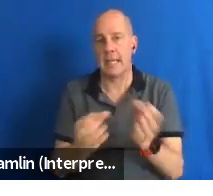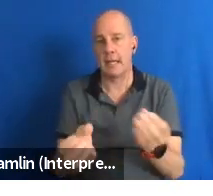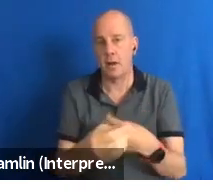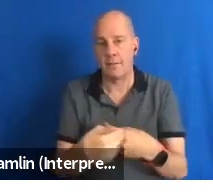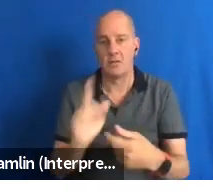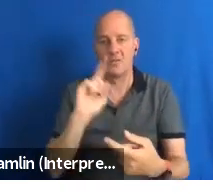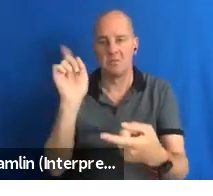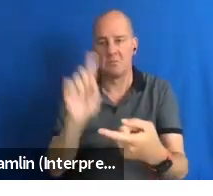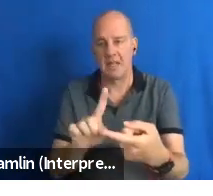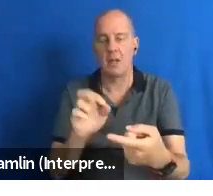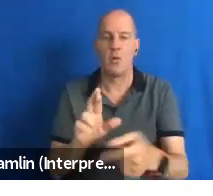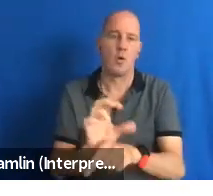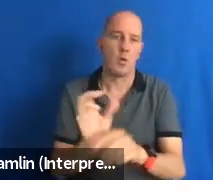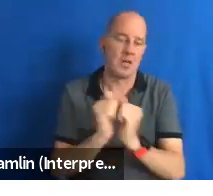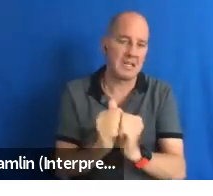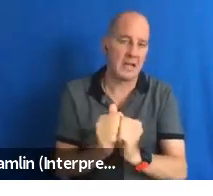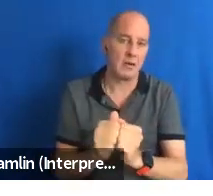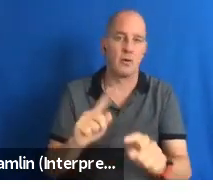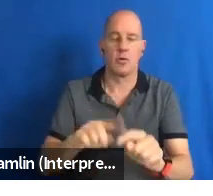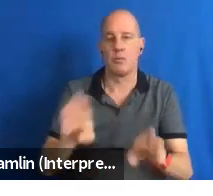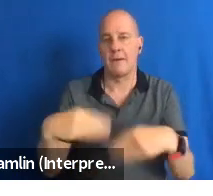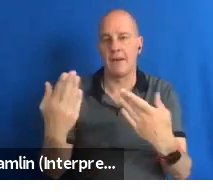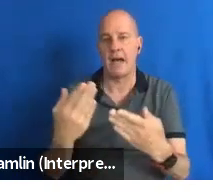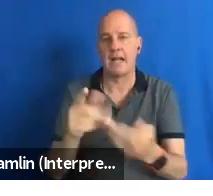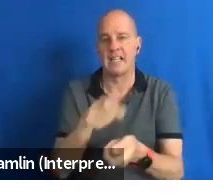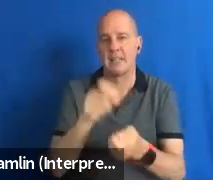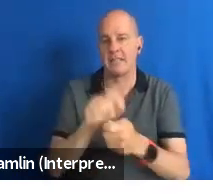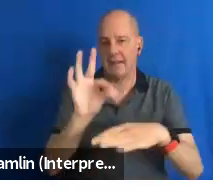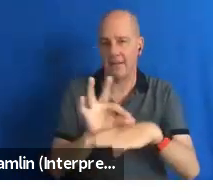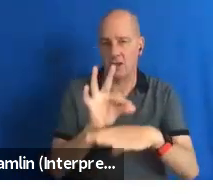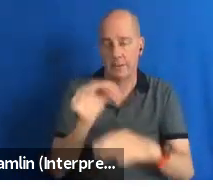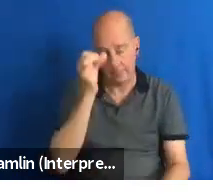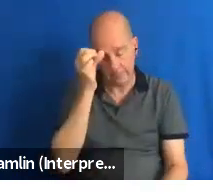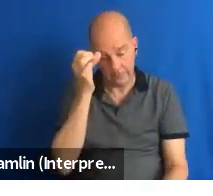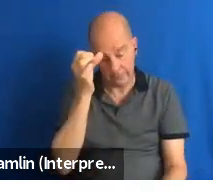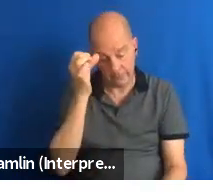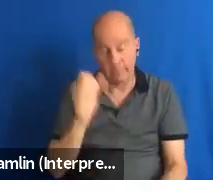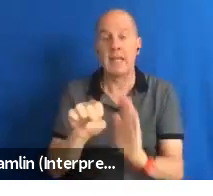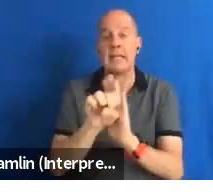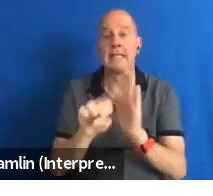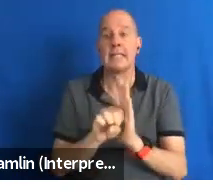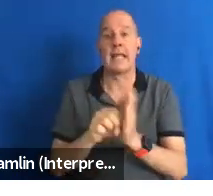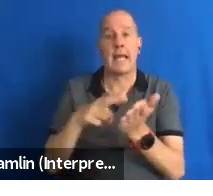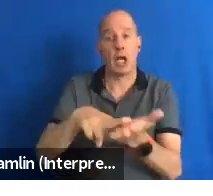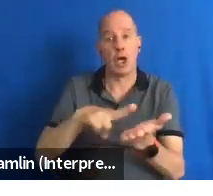or work together to provide a certain function. States contract or enter into agreements with